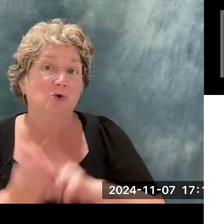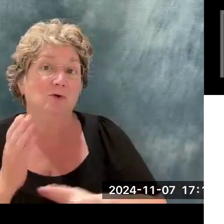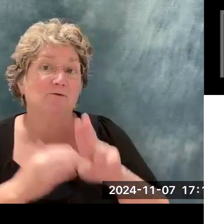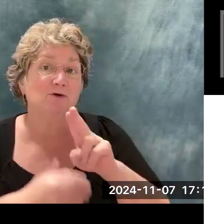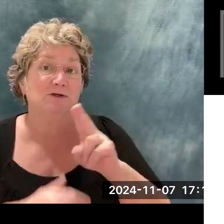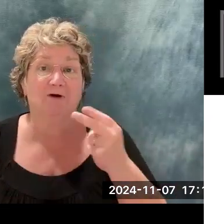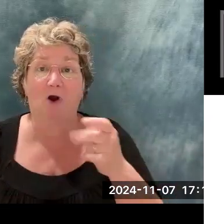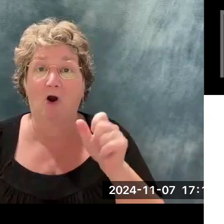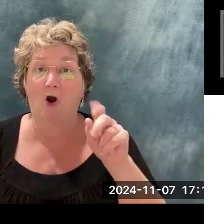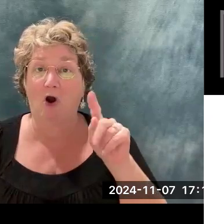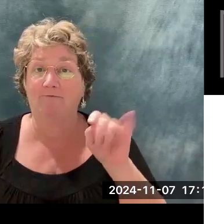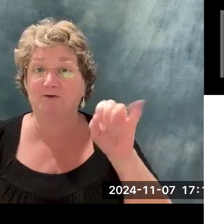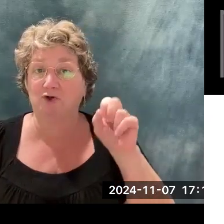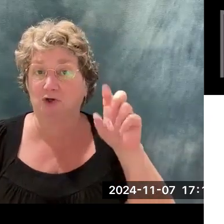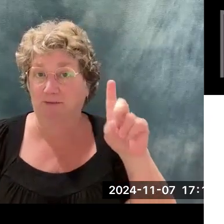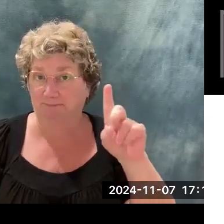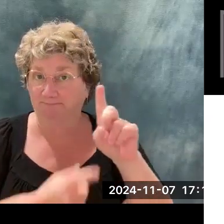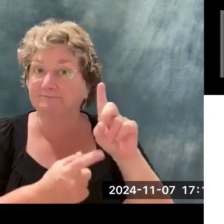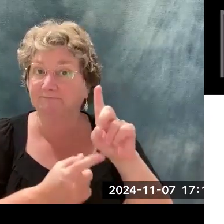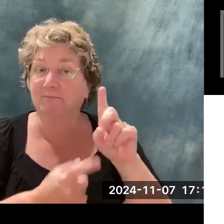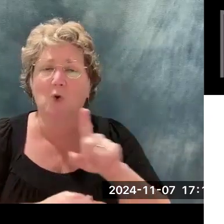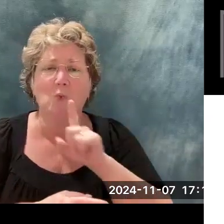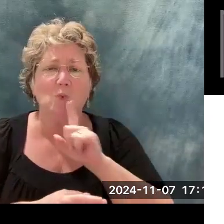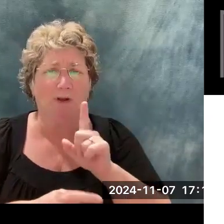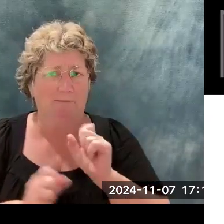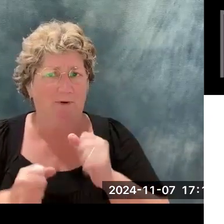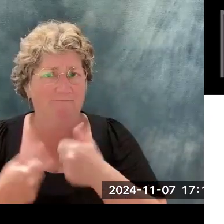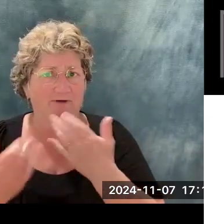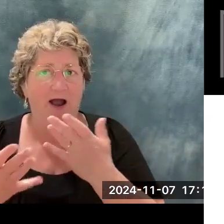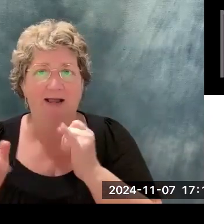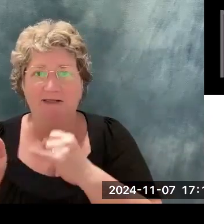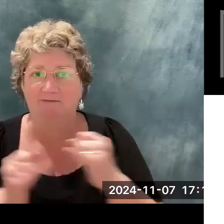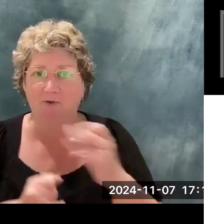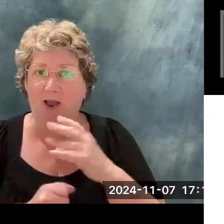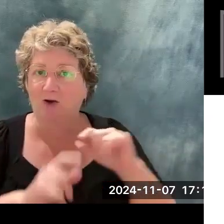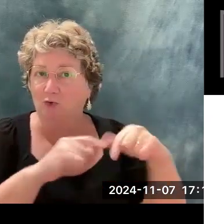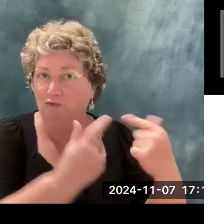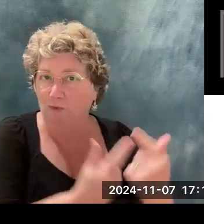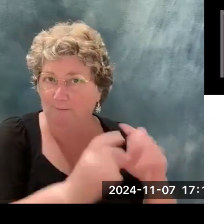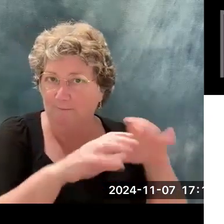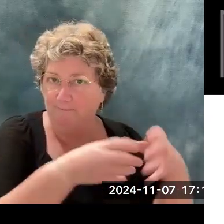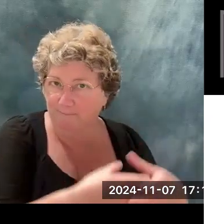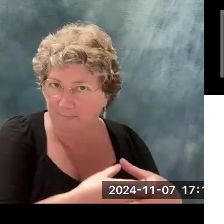included providing individuals, family, and group therapies to children, adults, and families,